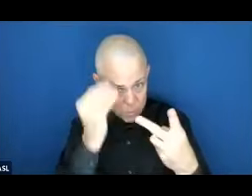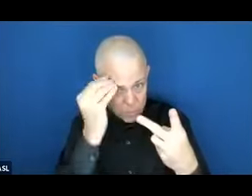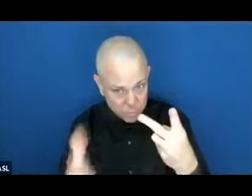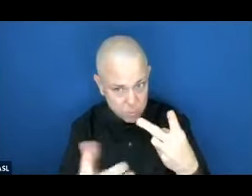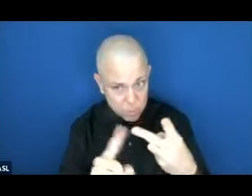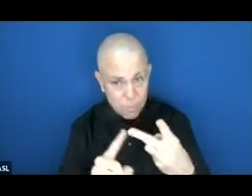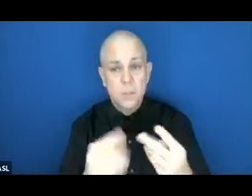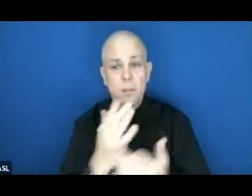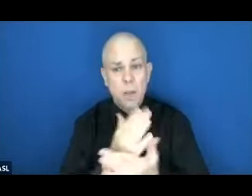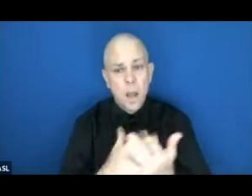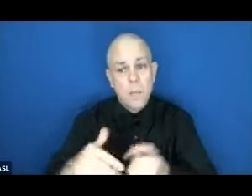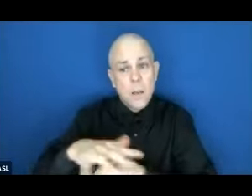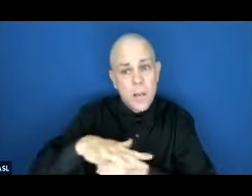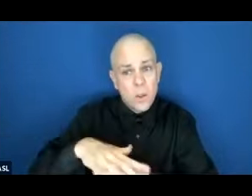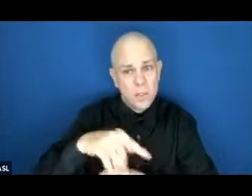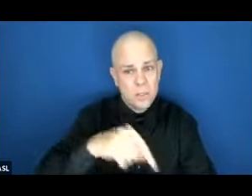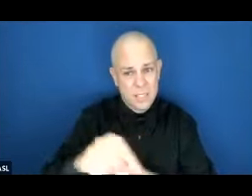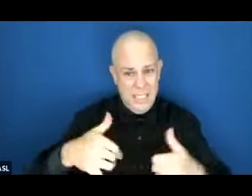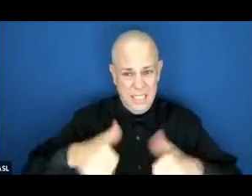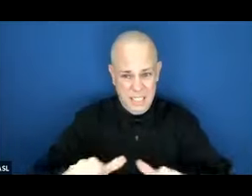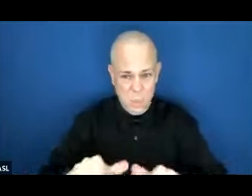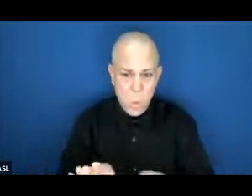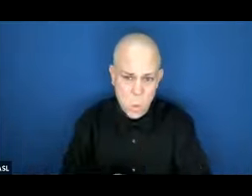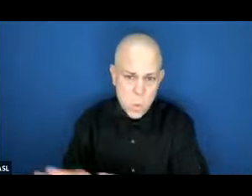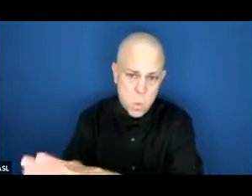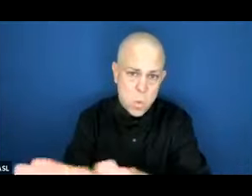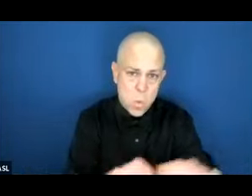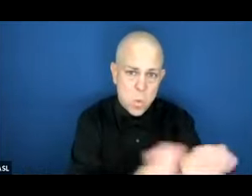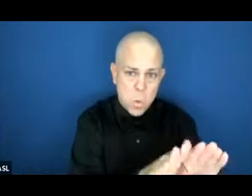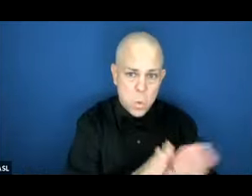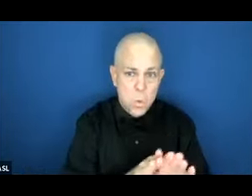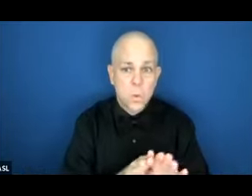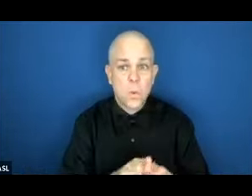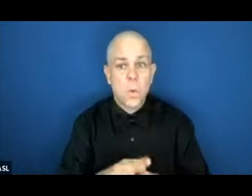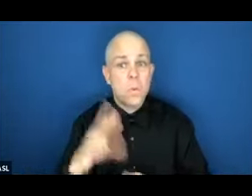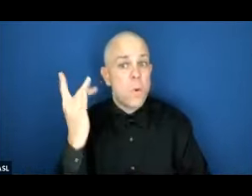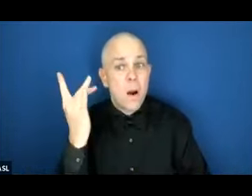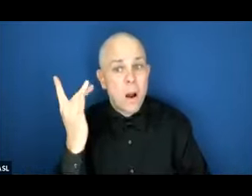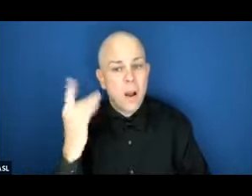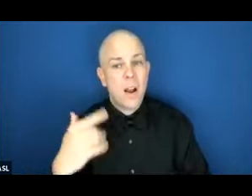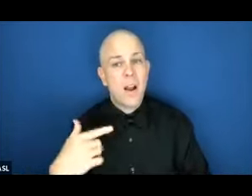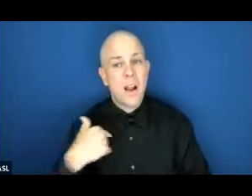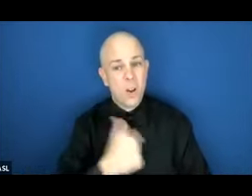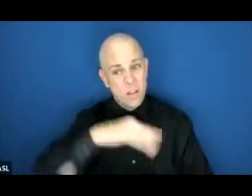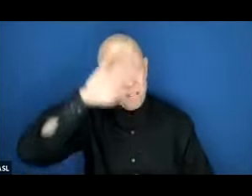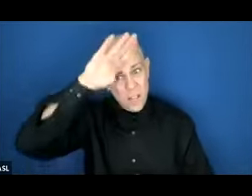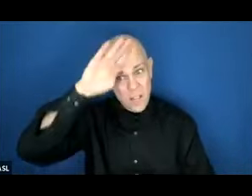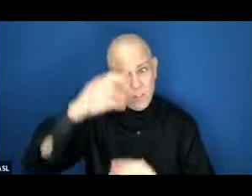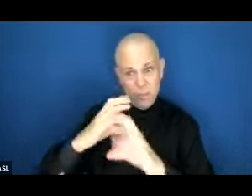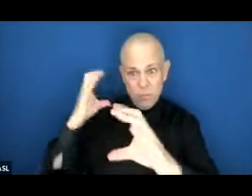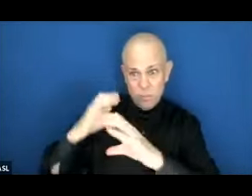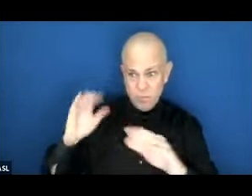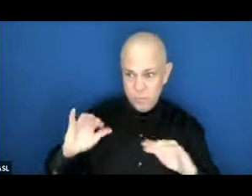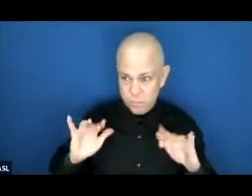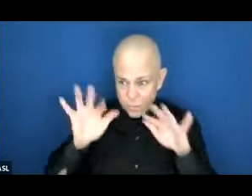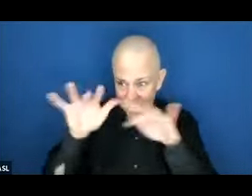areas and they're not expecting traffic so I don't want to have folks coming into areas where they're working and have any accidents